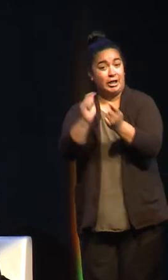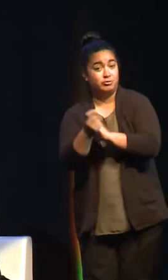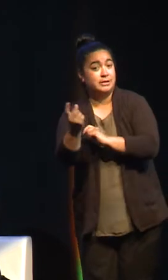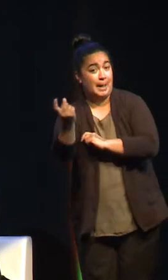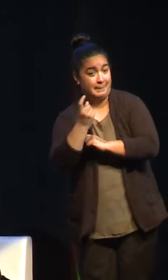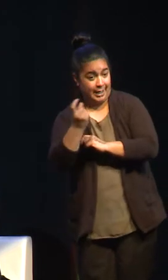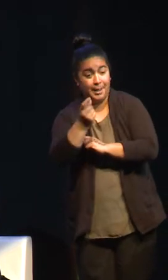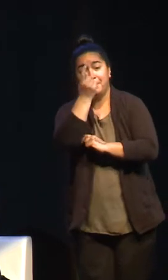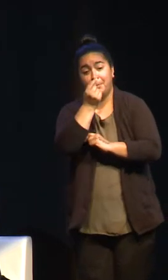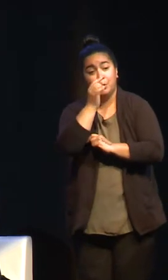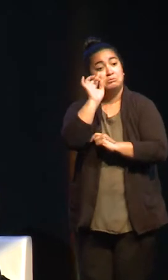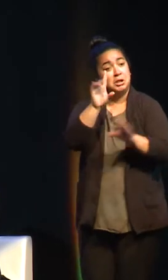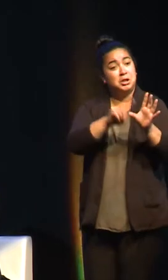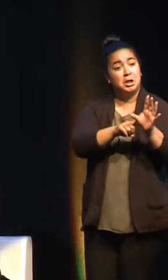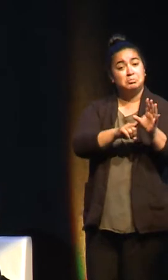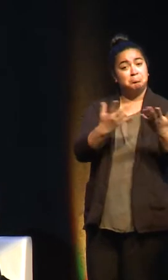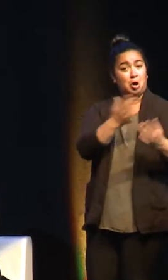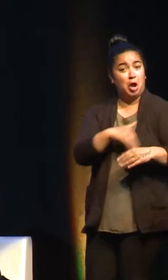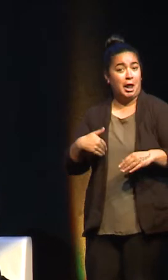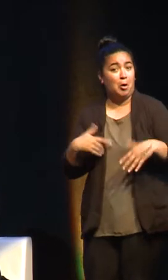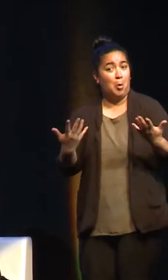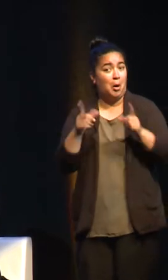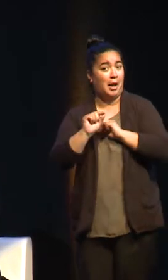longer or it may be sooner but we're preparing ourselves for it.